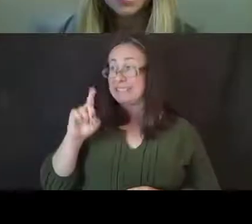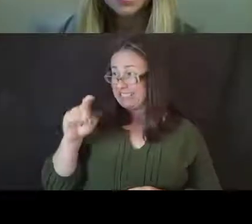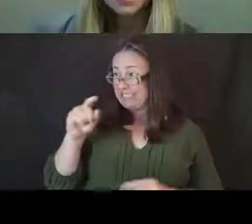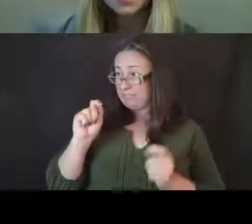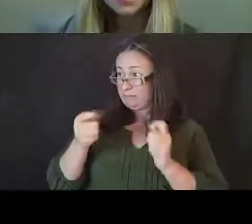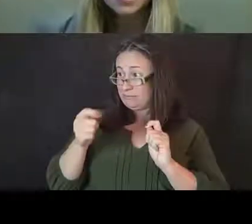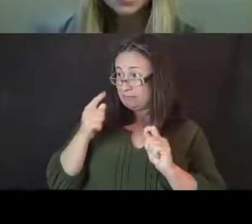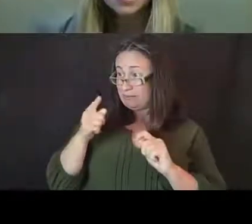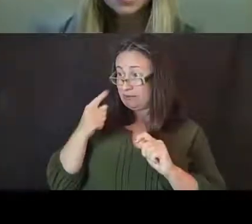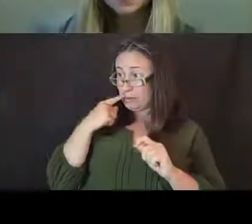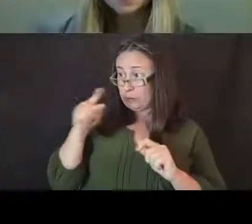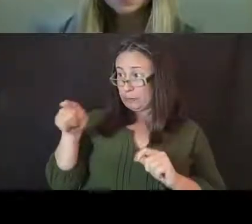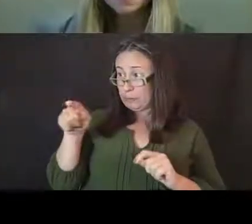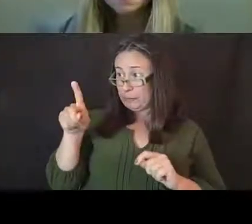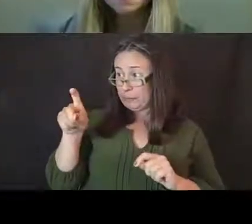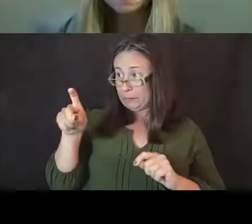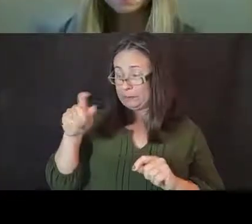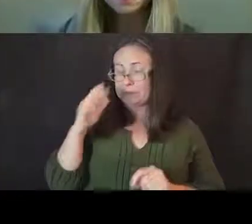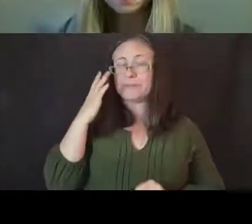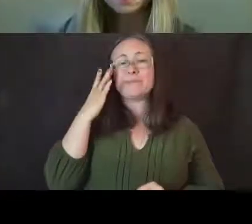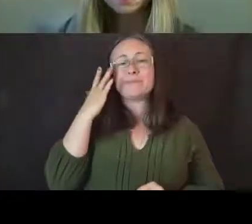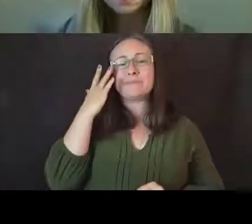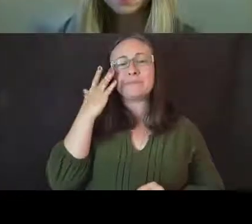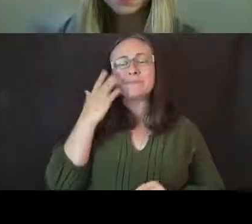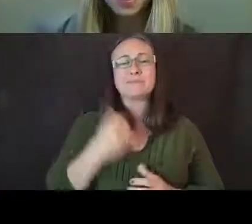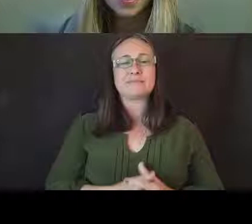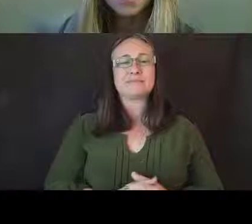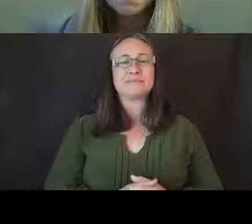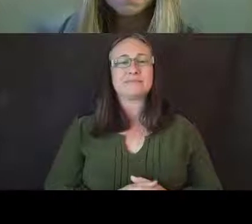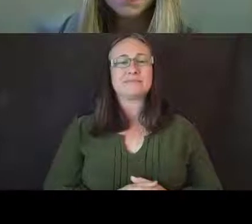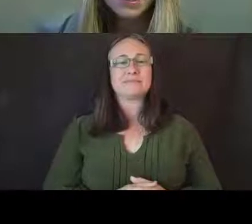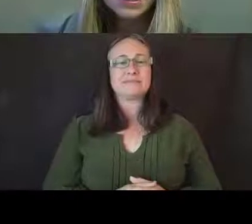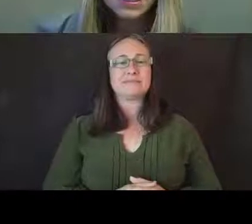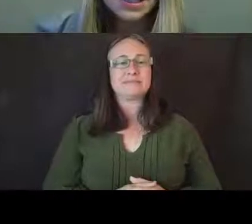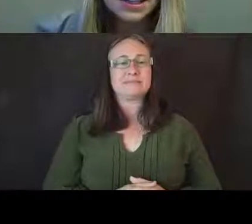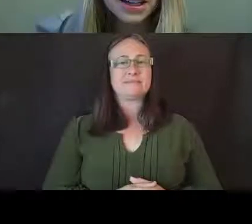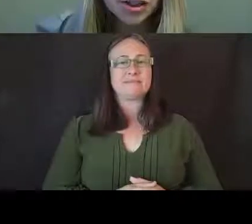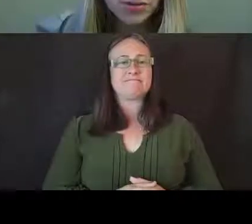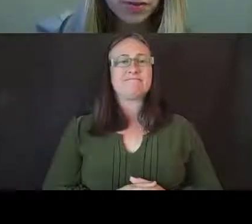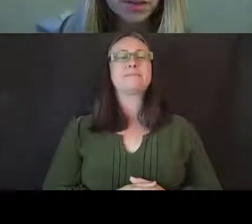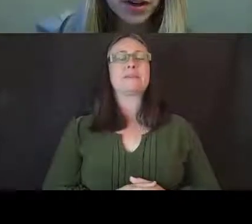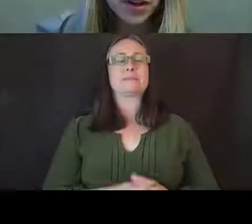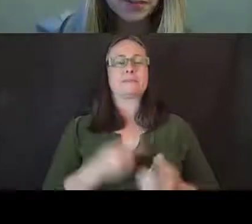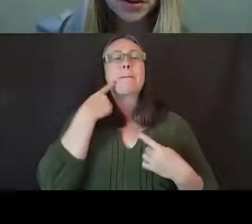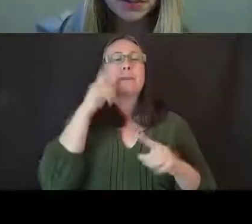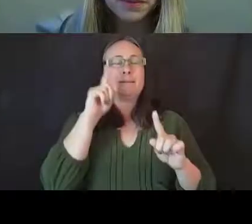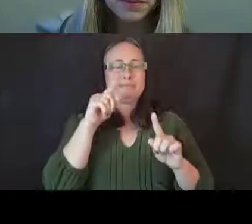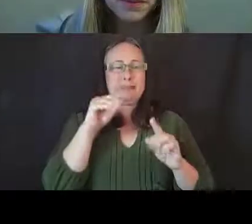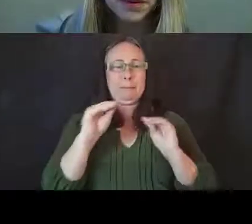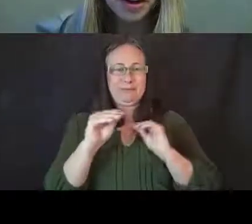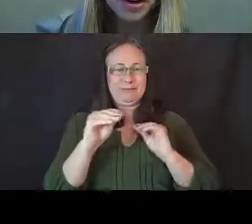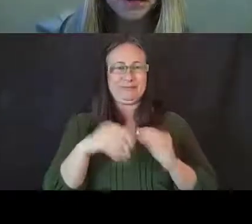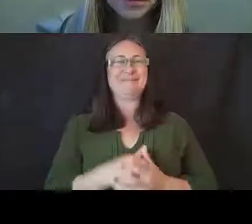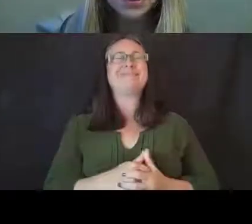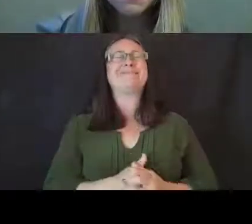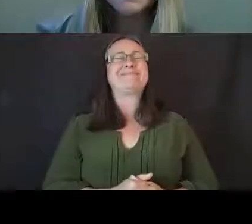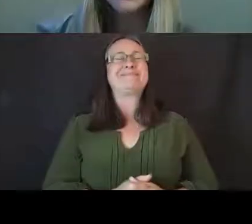It's not moving. Okay. Let me see. Elyse Sullivan: It didn't actually … Oh, there you go . Patricia Valdez: Okay, got it, okay. Elyse Sullivan: All right.